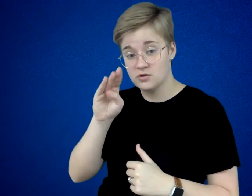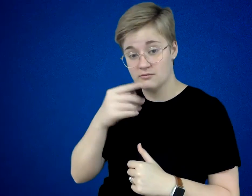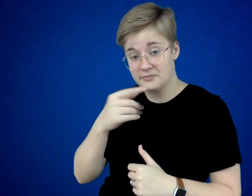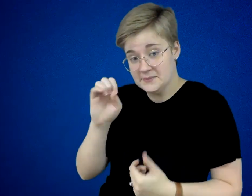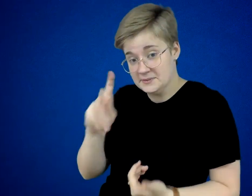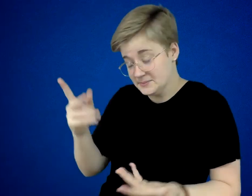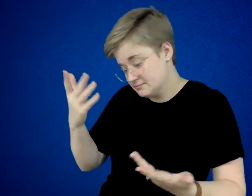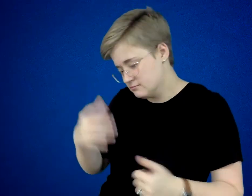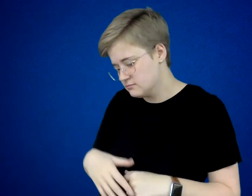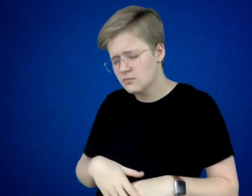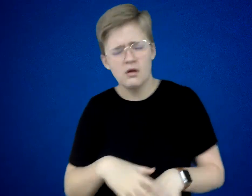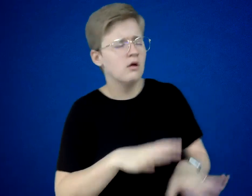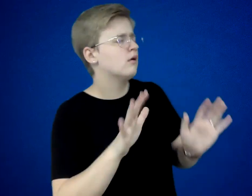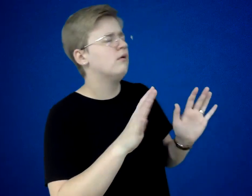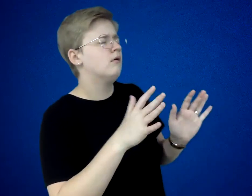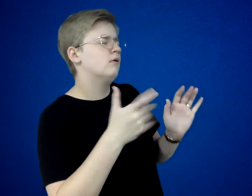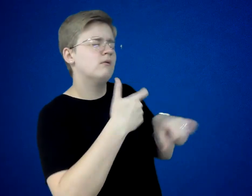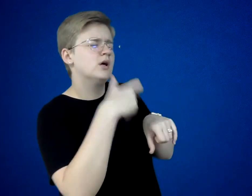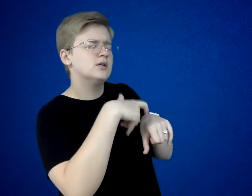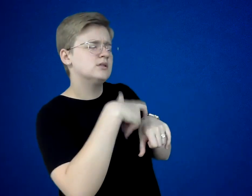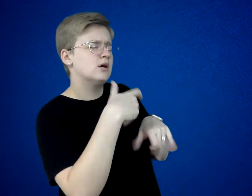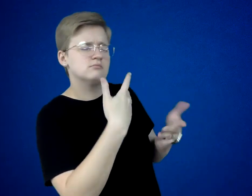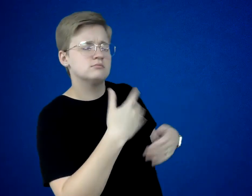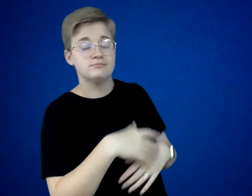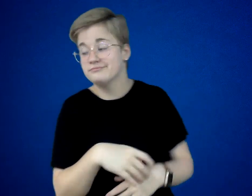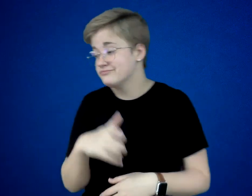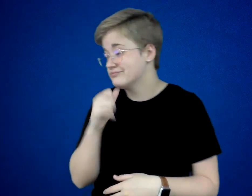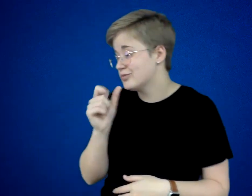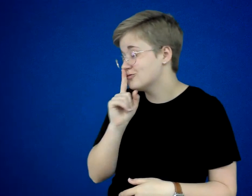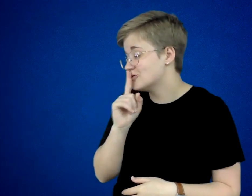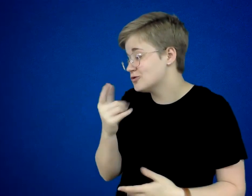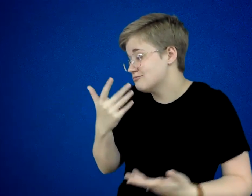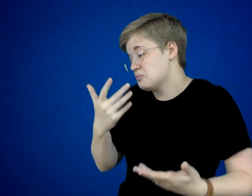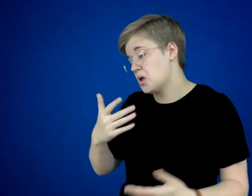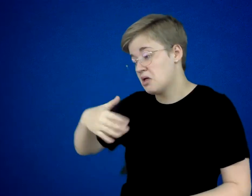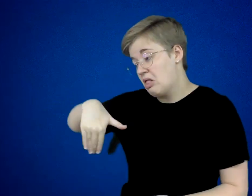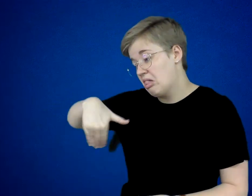“What time is it?” “I ain’t sure,” said Rob. “Late, I guess.”